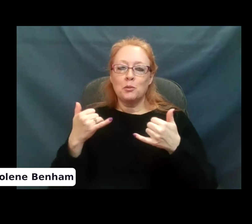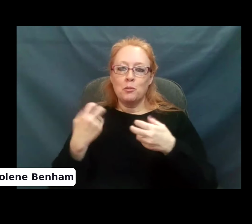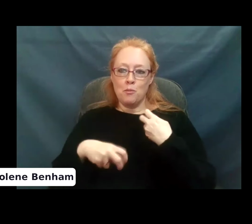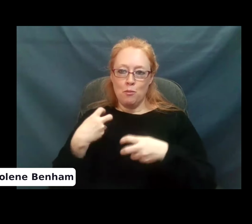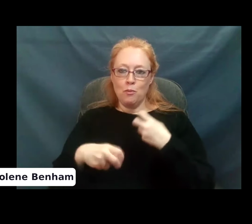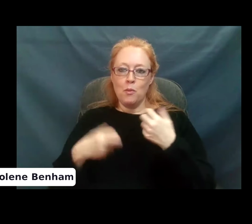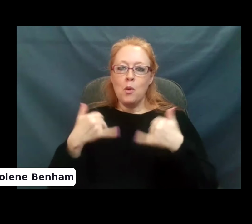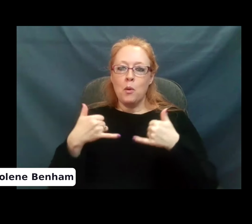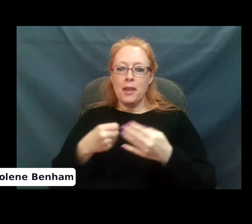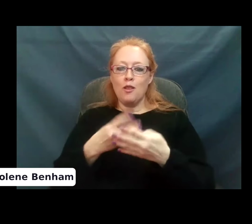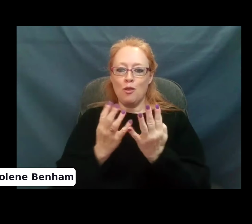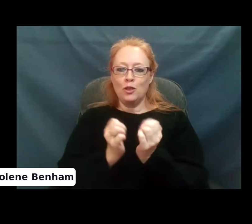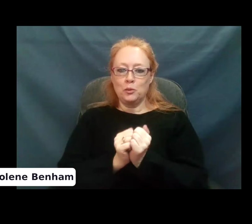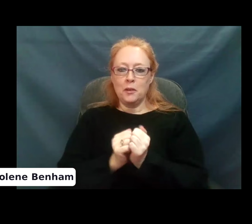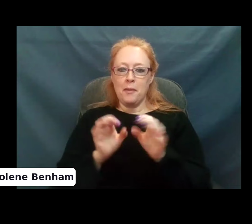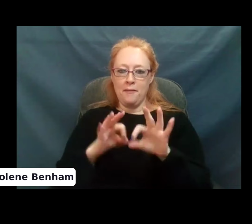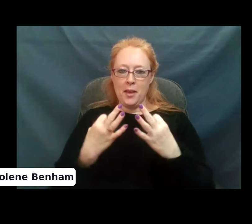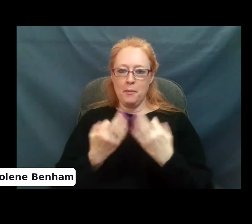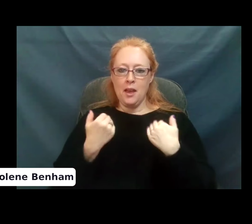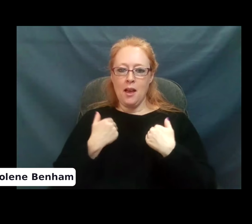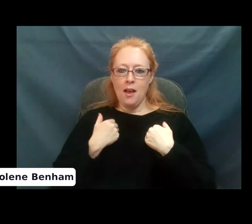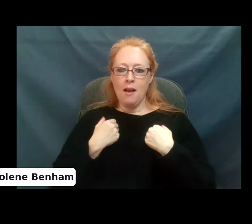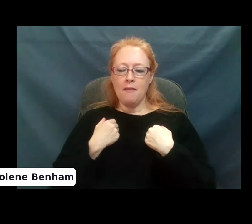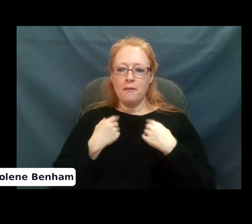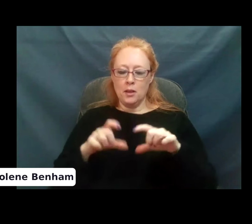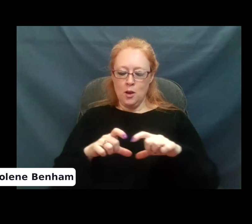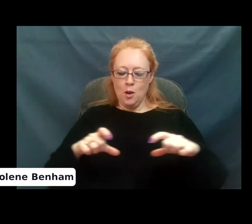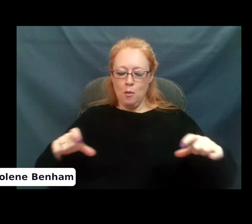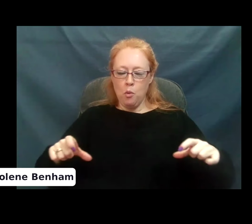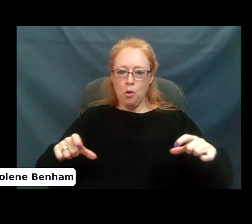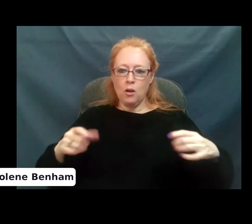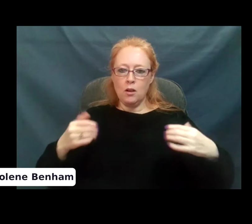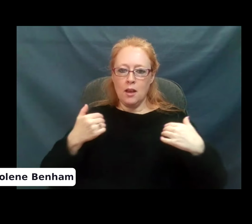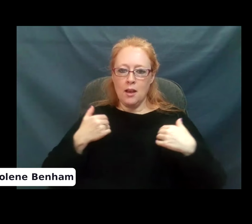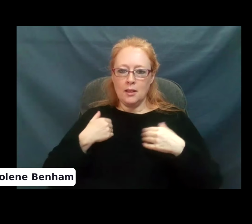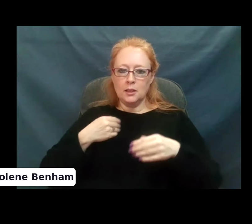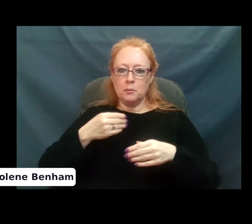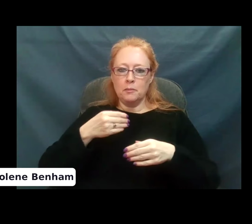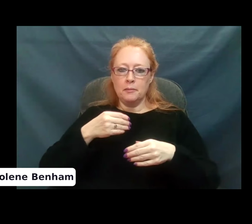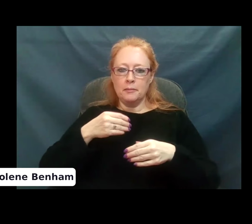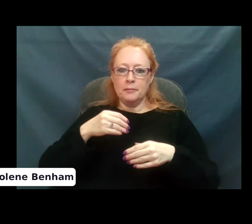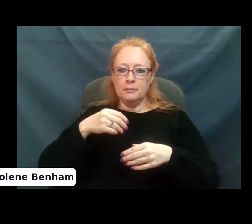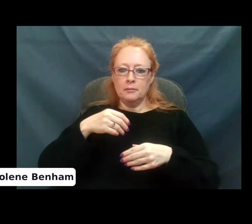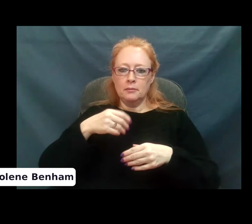I've also started having some wrist problems when I'm playing cards with my family.